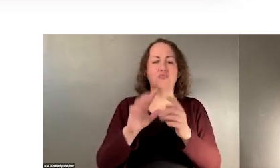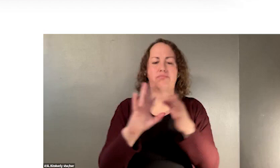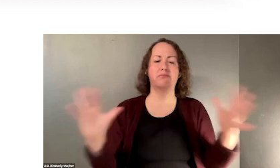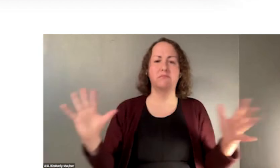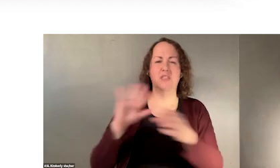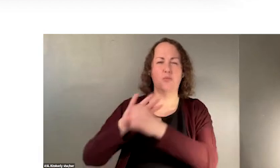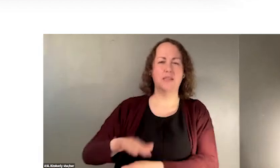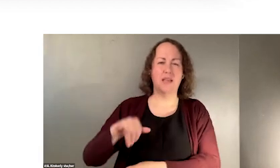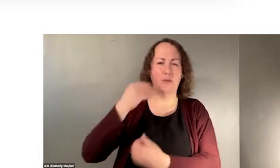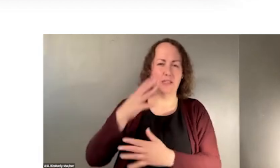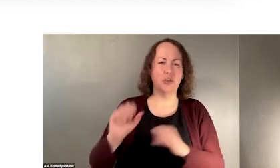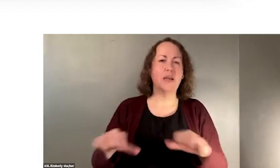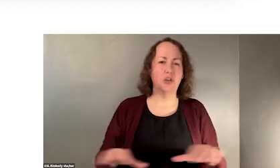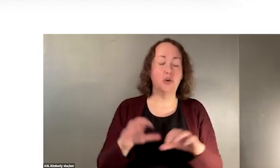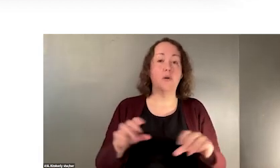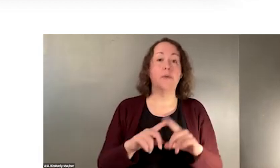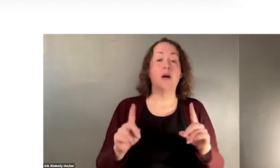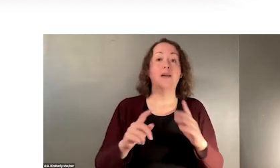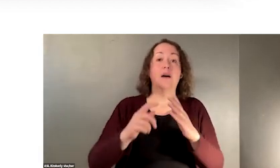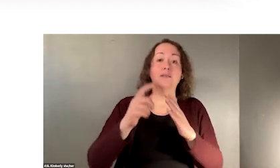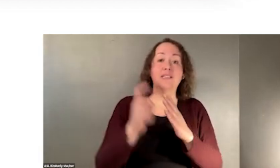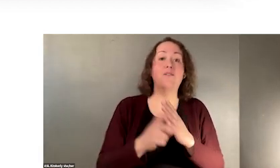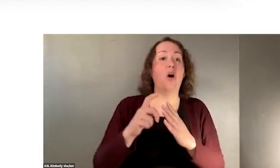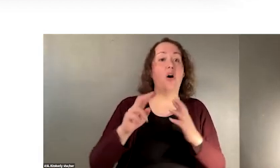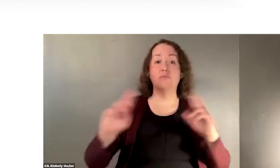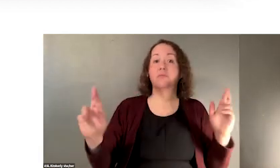But by default, we'll add your ORCID ID to forms that you make in SciENcv.